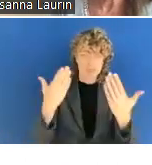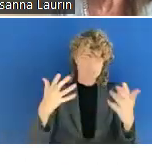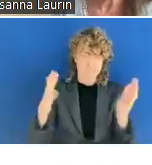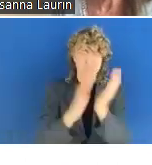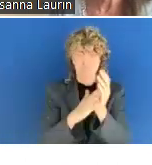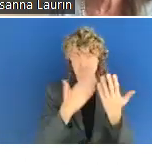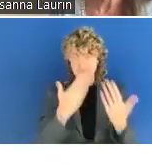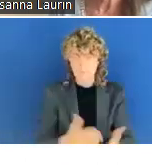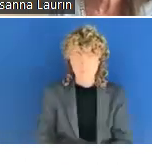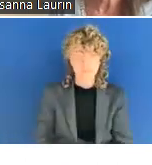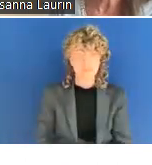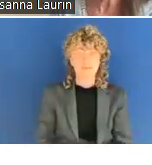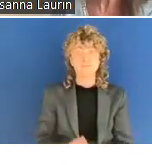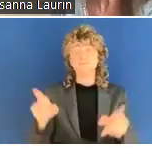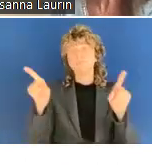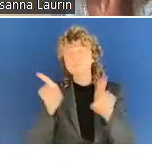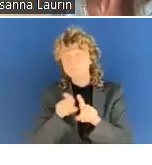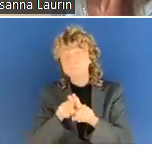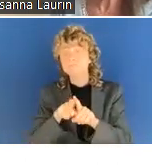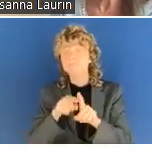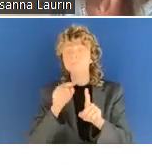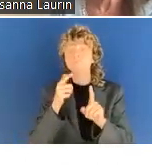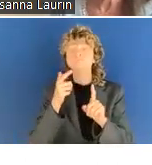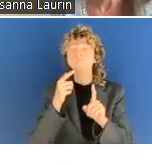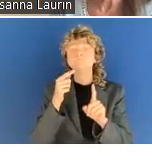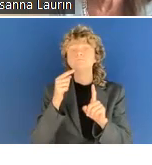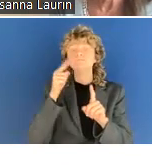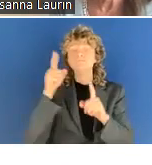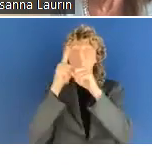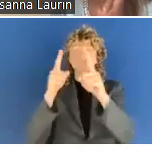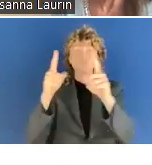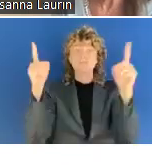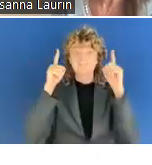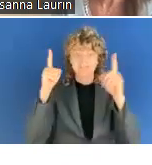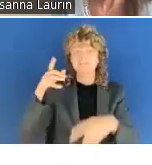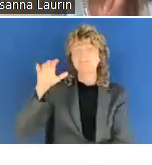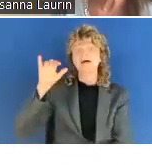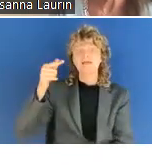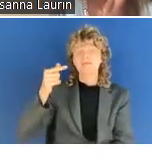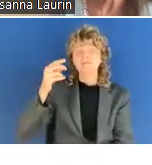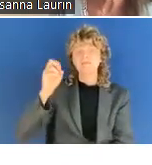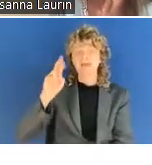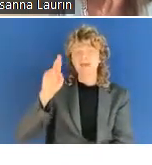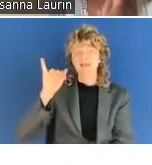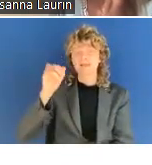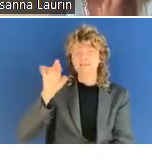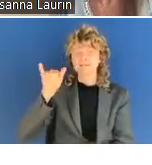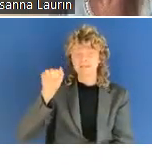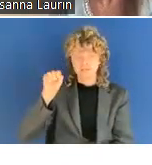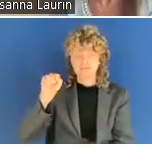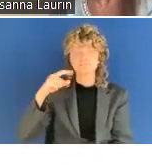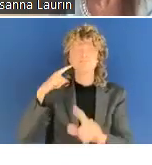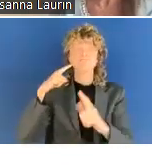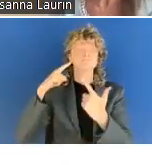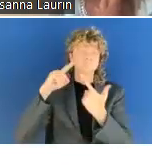University of Teiresias who are making it possible to provide these events without charging it.